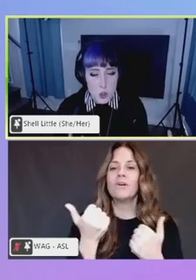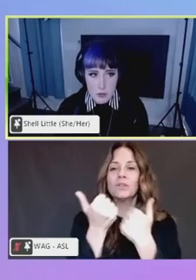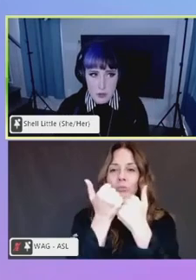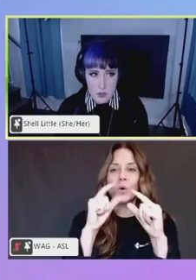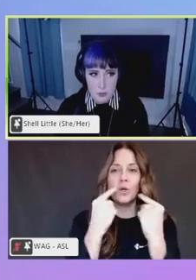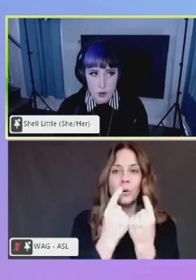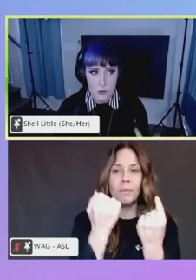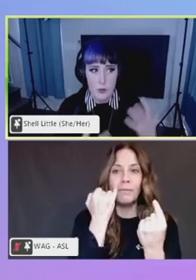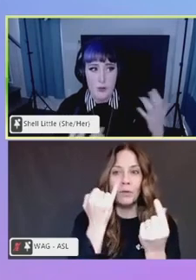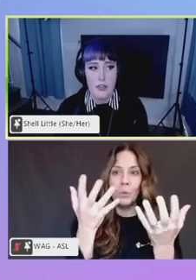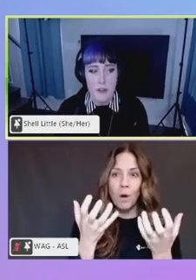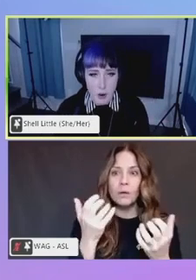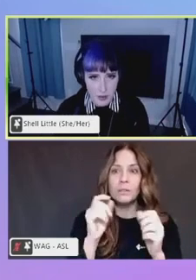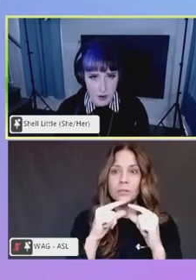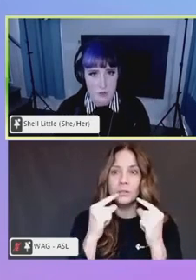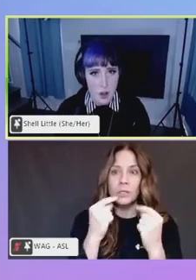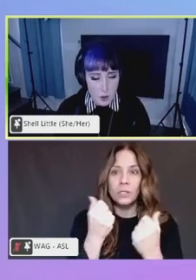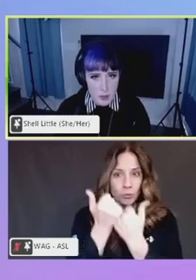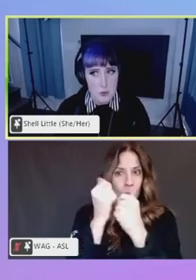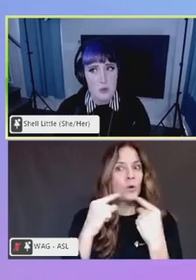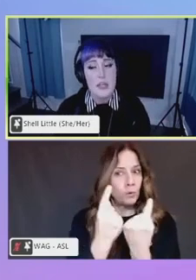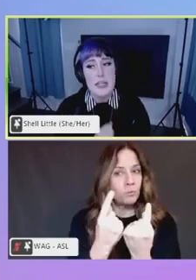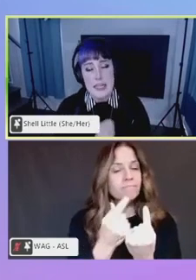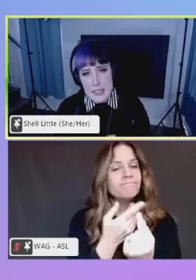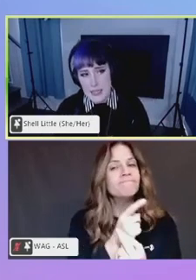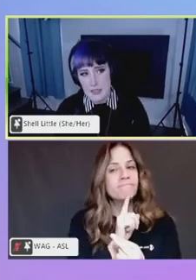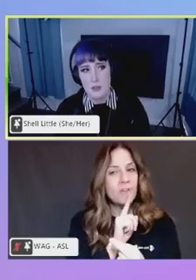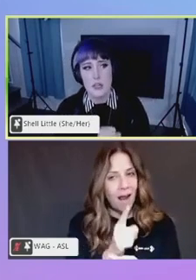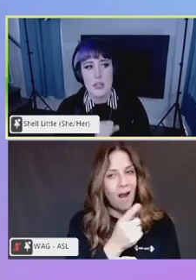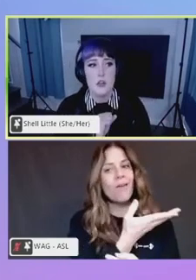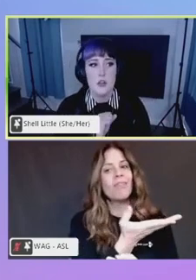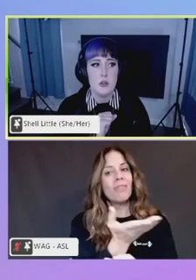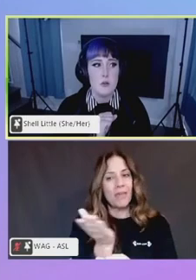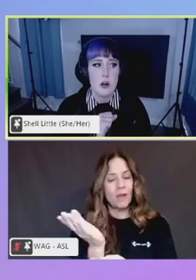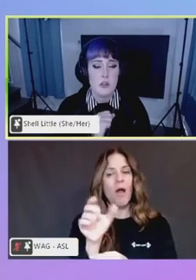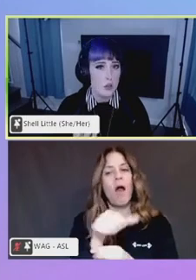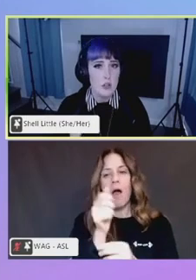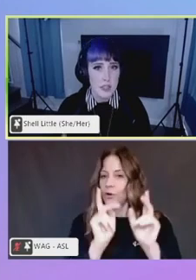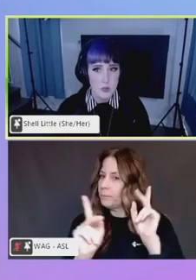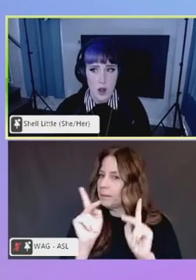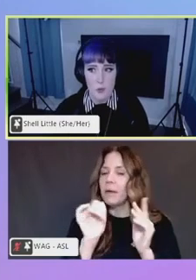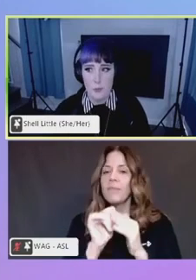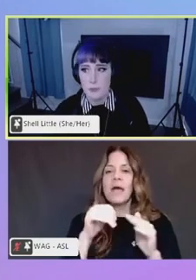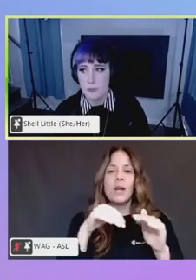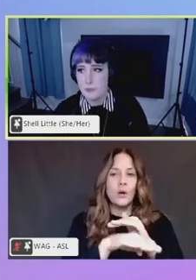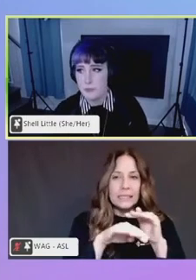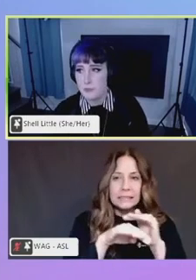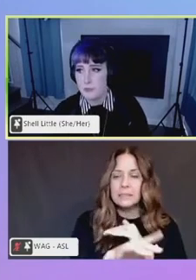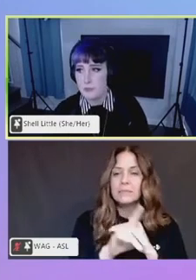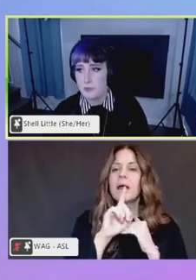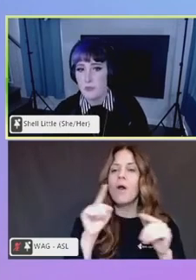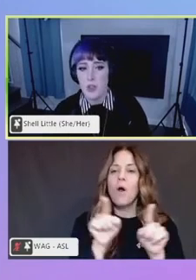while we went through everything. So I'm really grateful that I have a support group and I think if you are